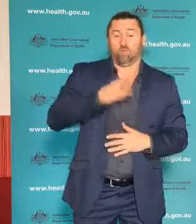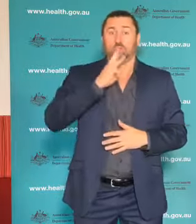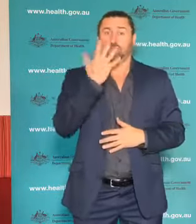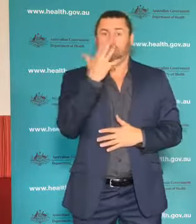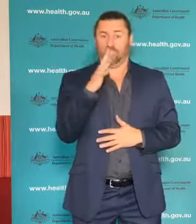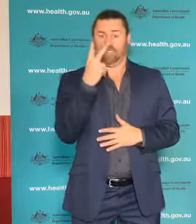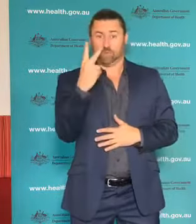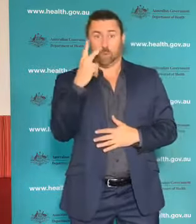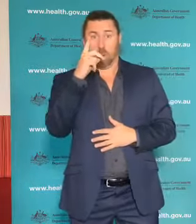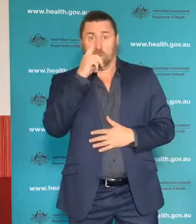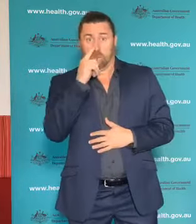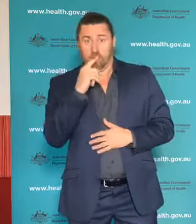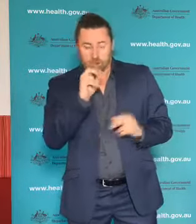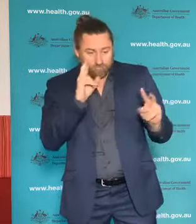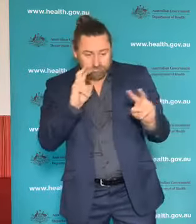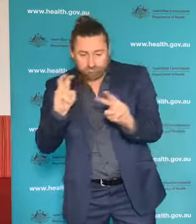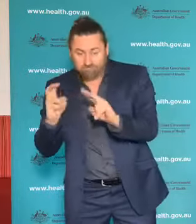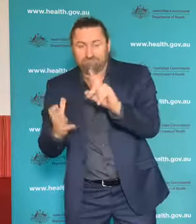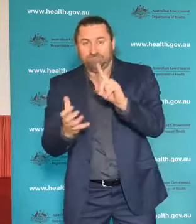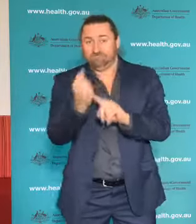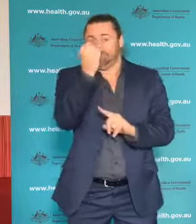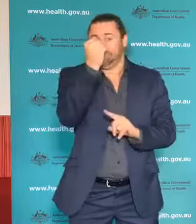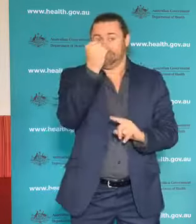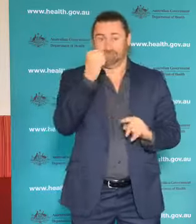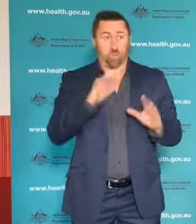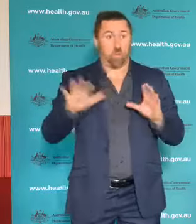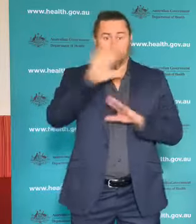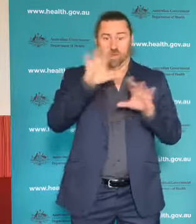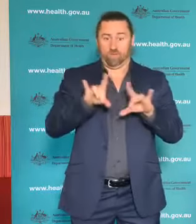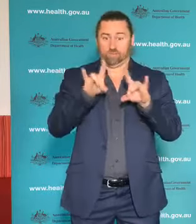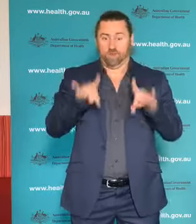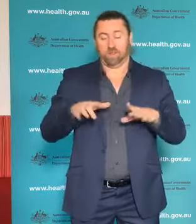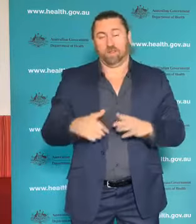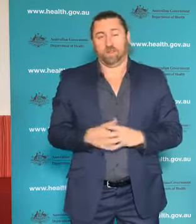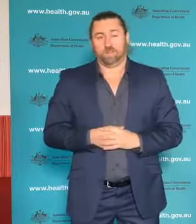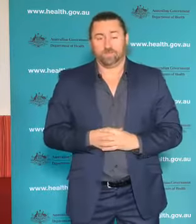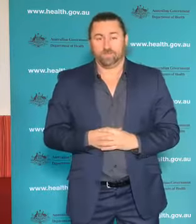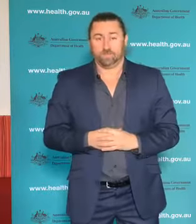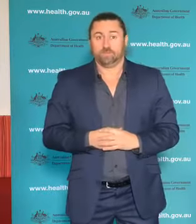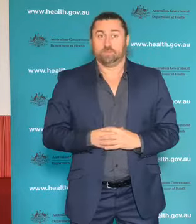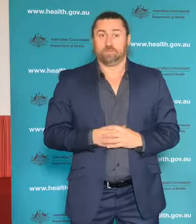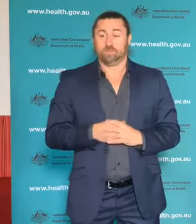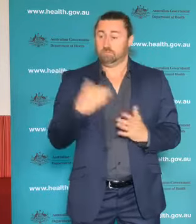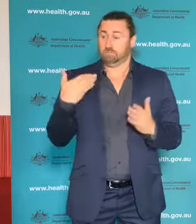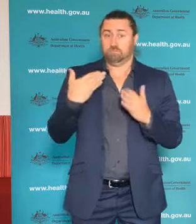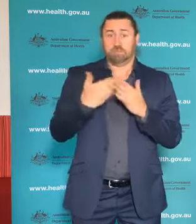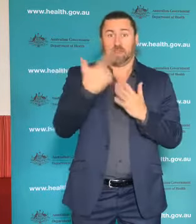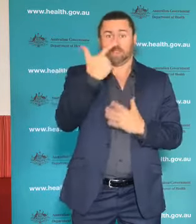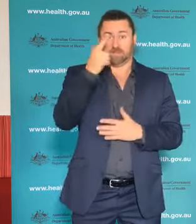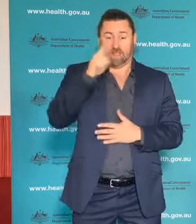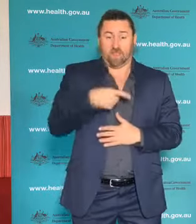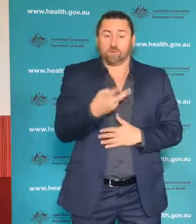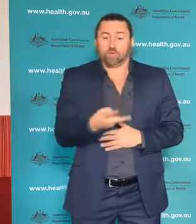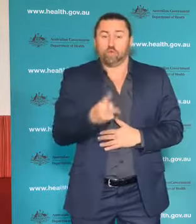diagnosed with COVID-19 in our country. Today 17,280 people have now been